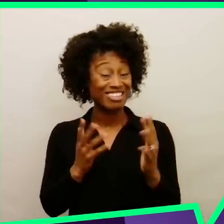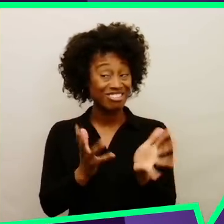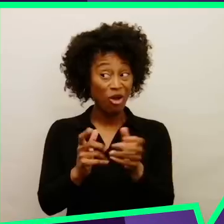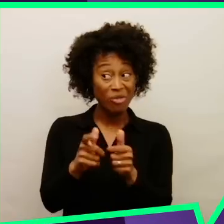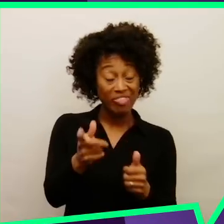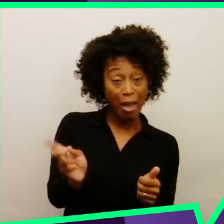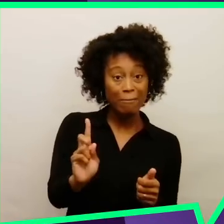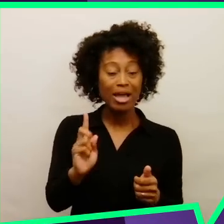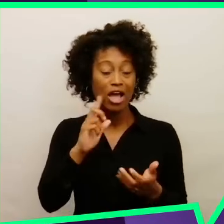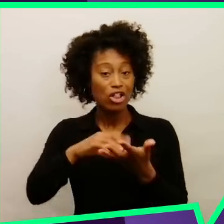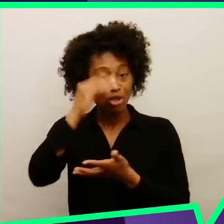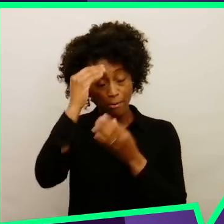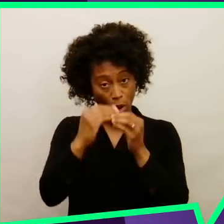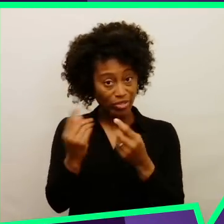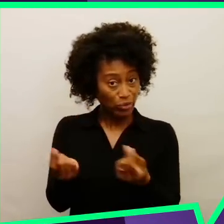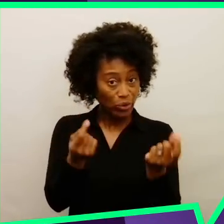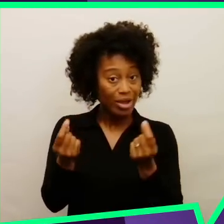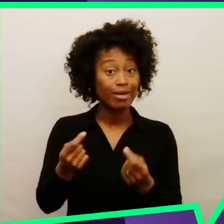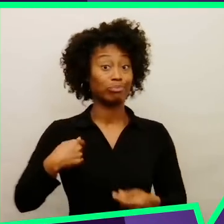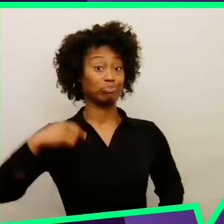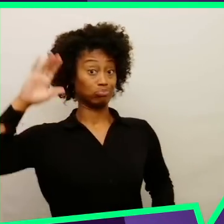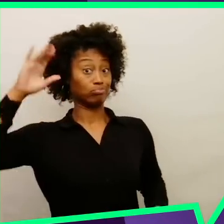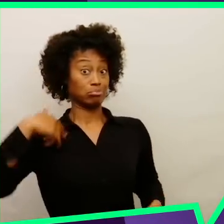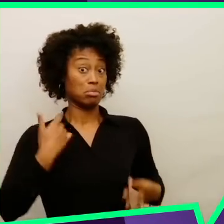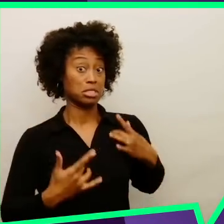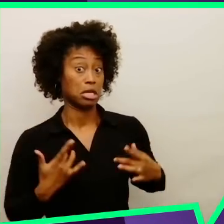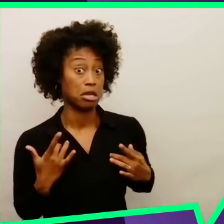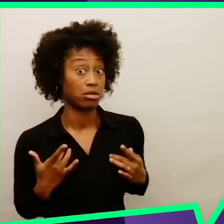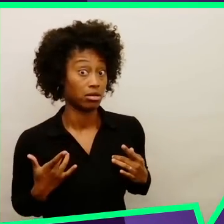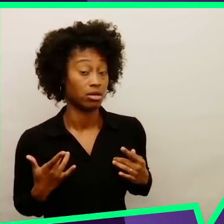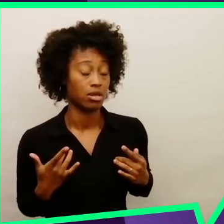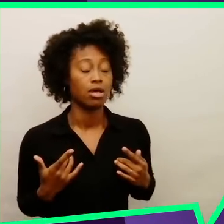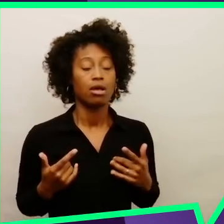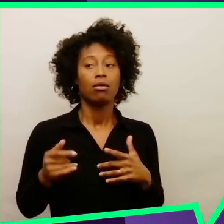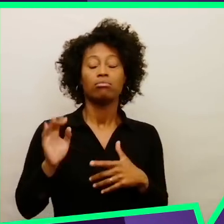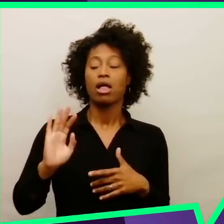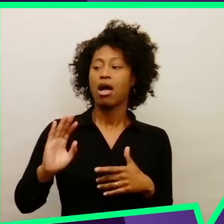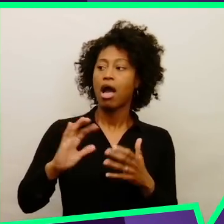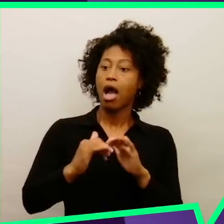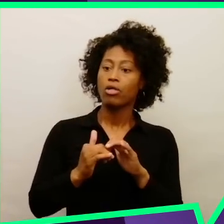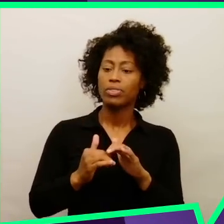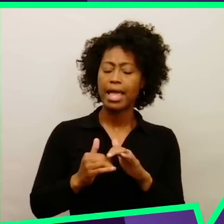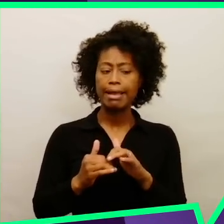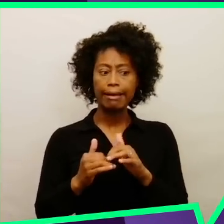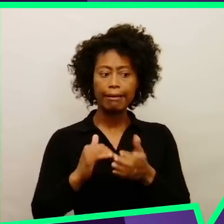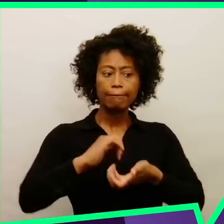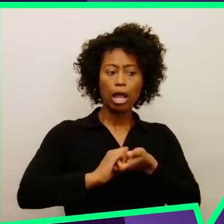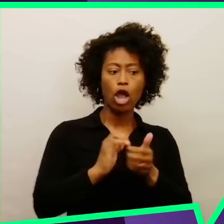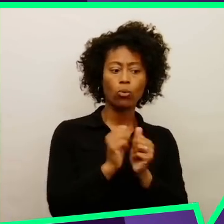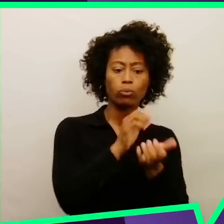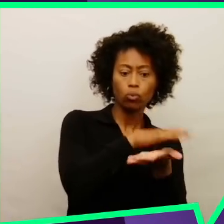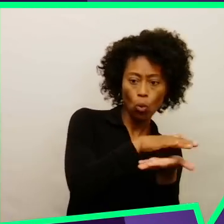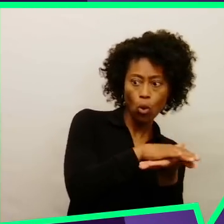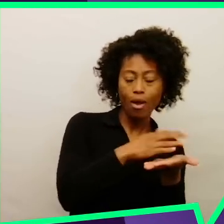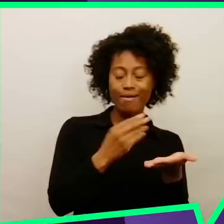I am really excited. I'm excited to see how they collaborate with education and video games and how they teach their students